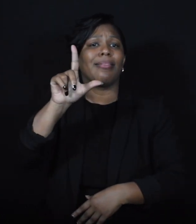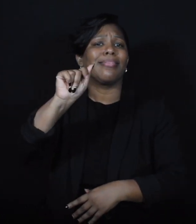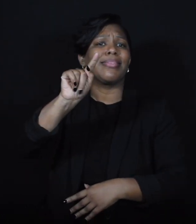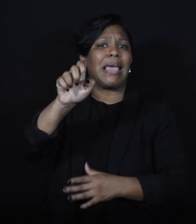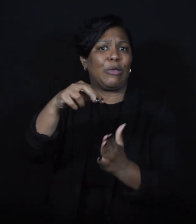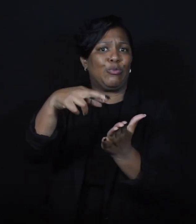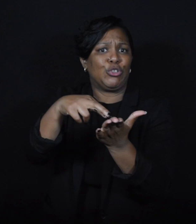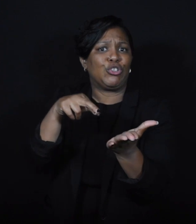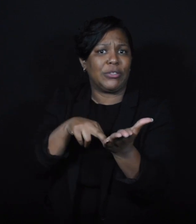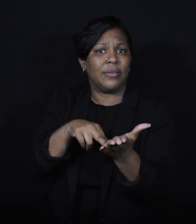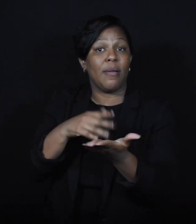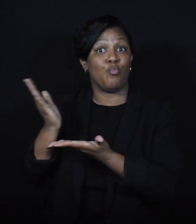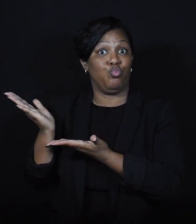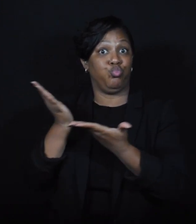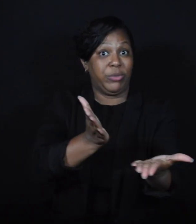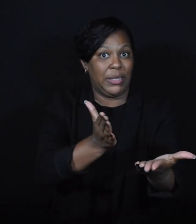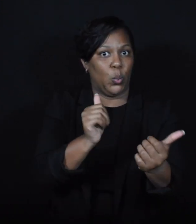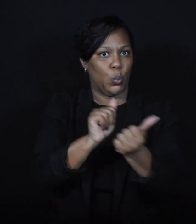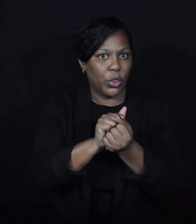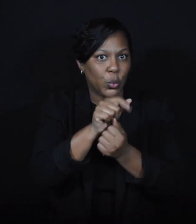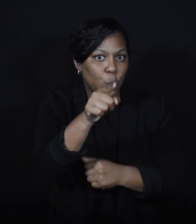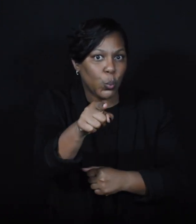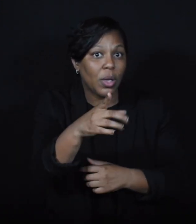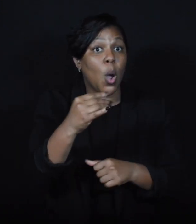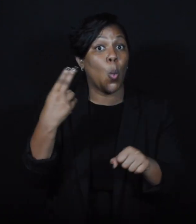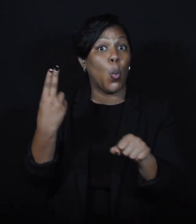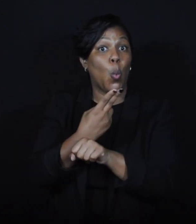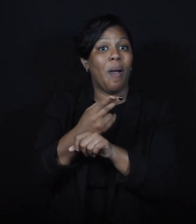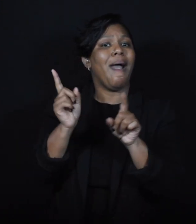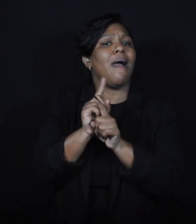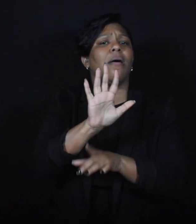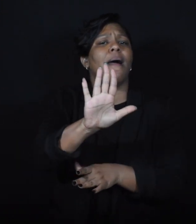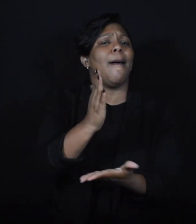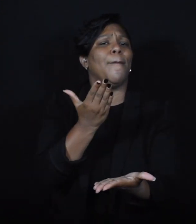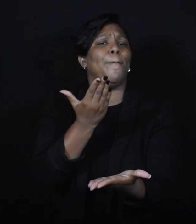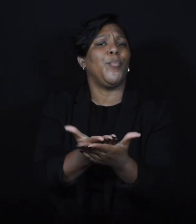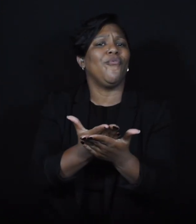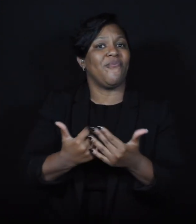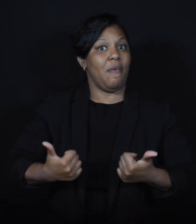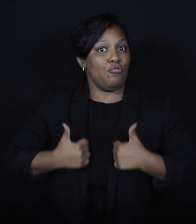Bring this with you and use it as your proof of address to register.